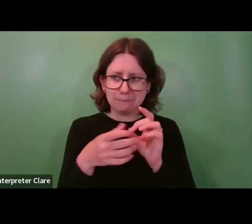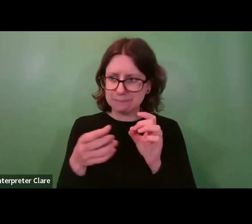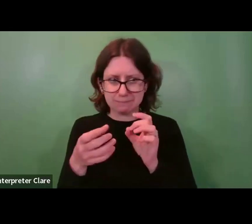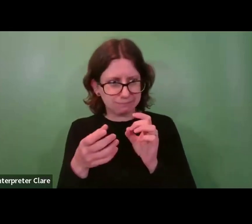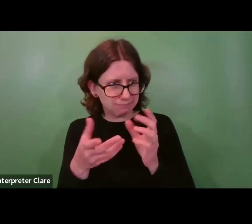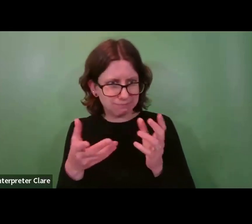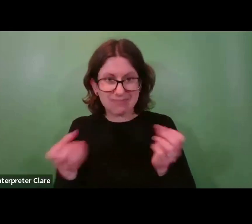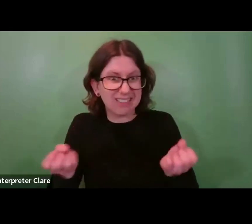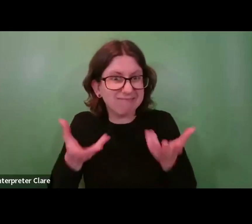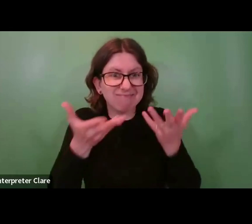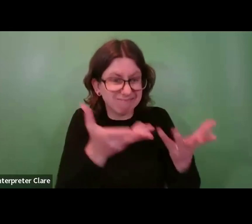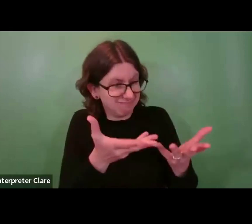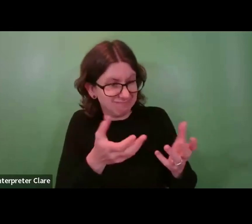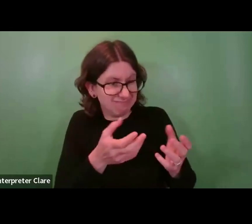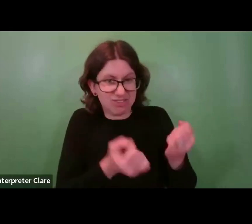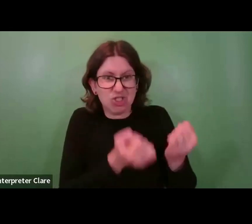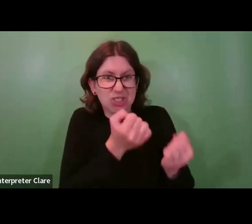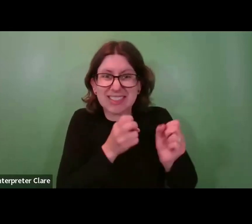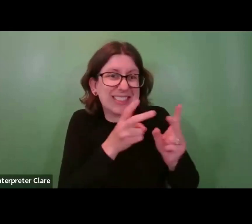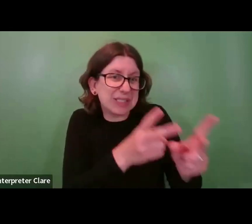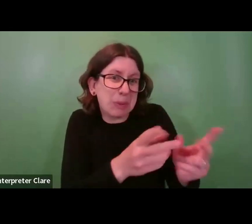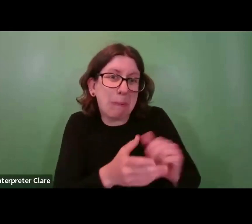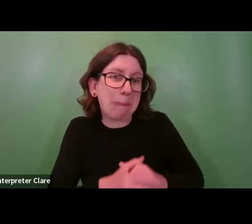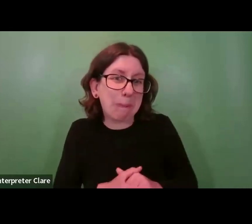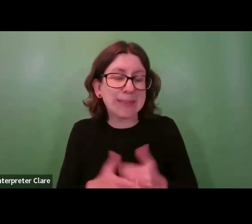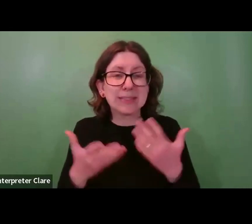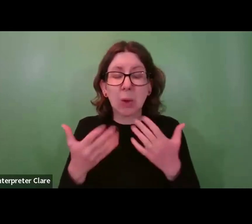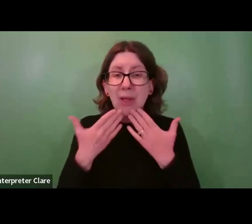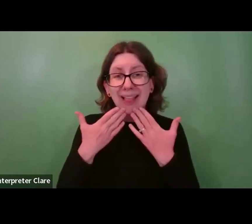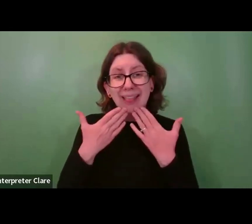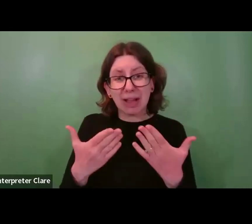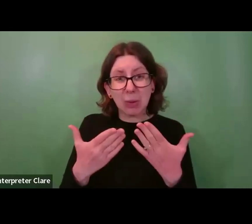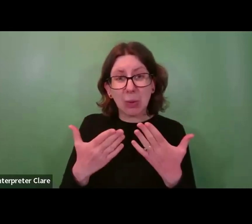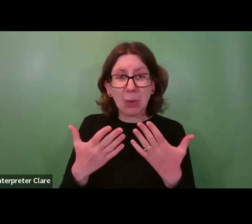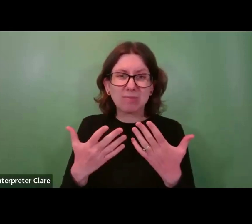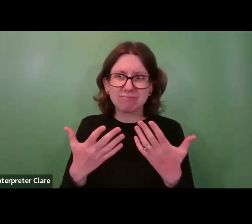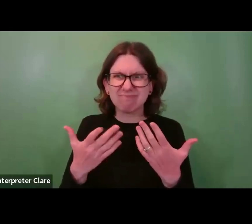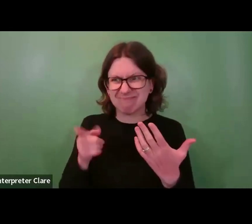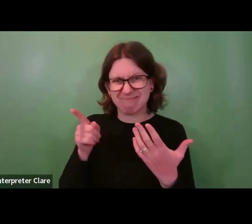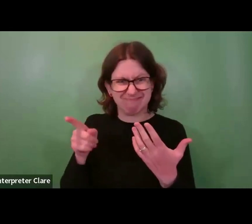for the country. So I'd just like to say thank you very much for spending your lunchtime with us today,